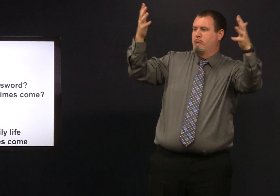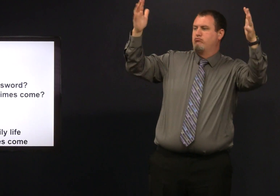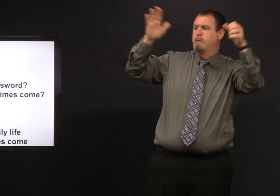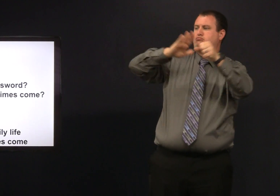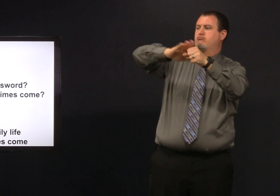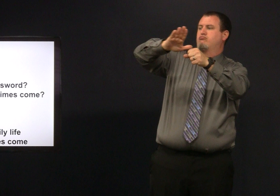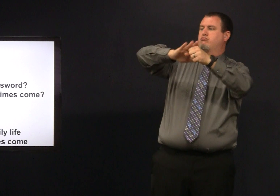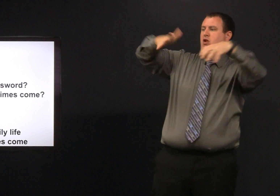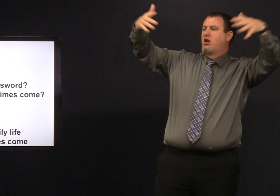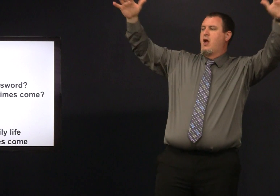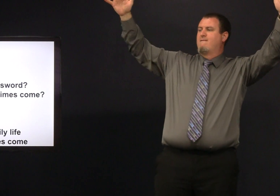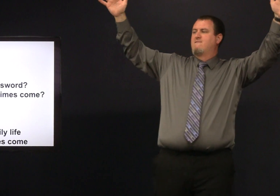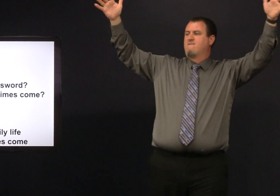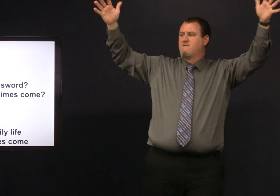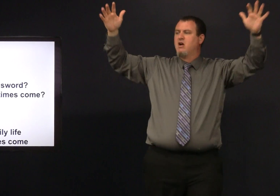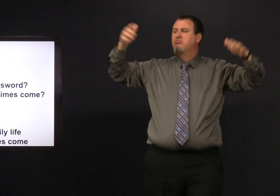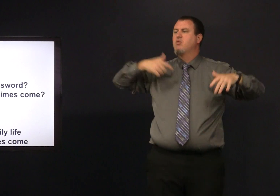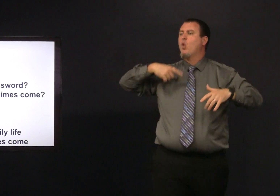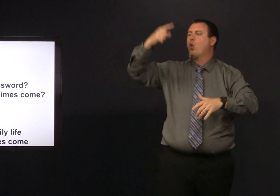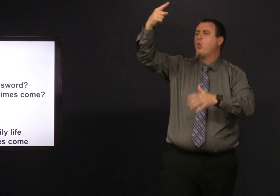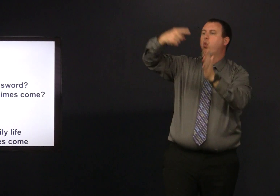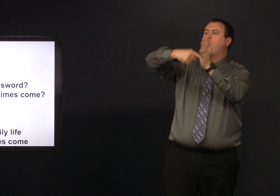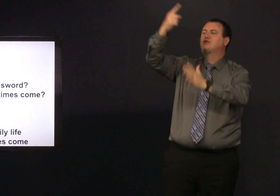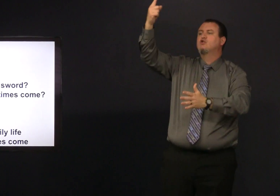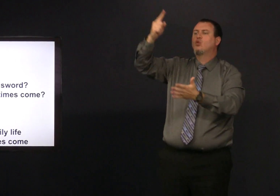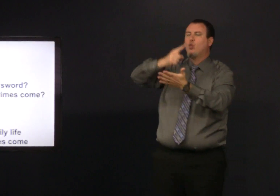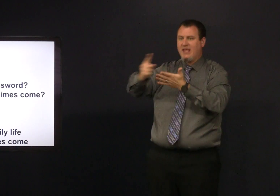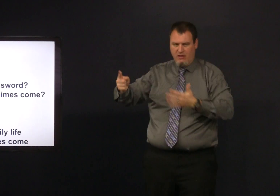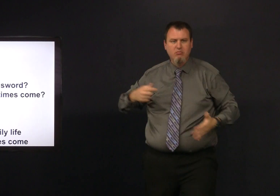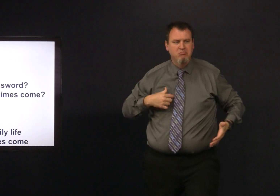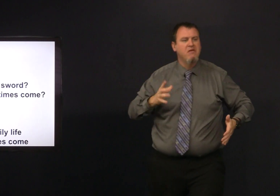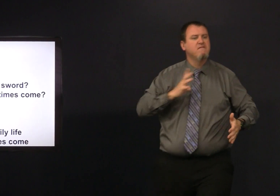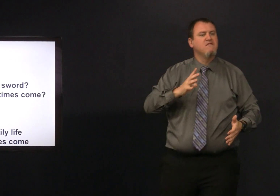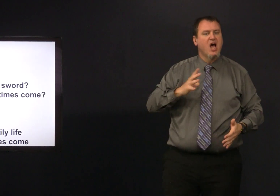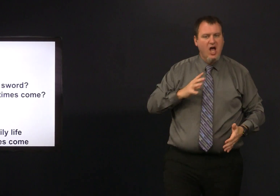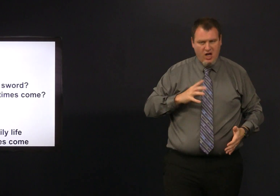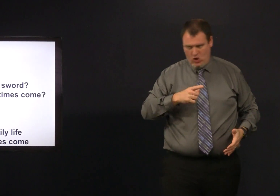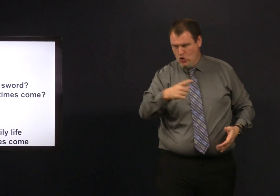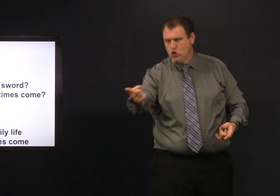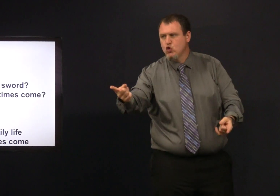that's enough Bible for me just Sundays and Wednesdays right once a week twice a week